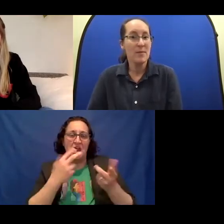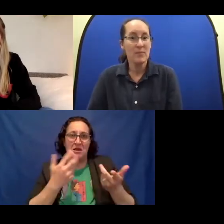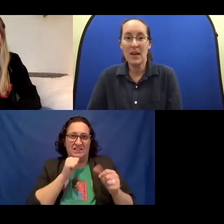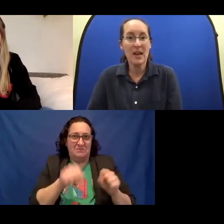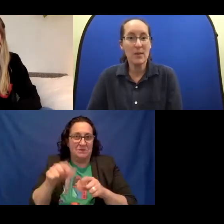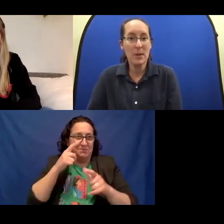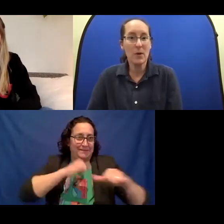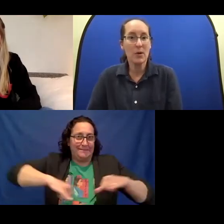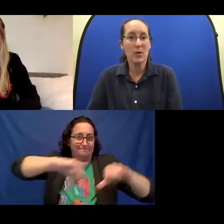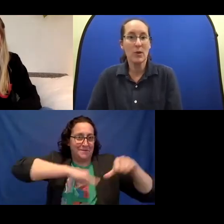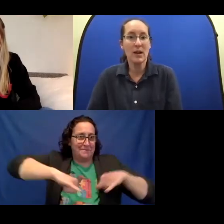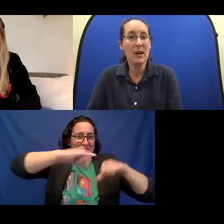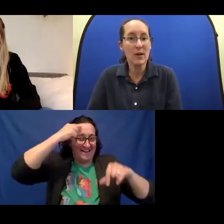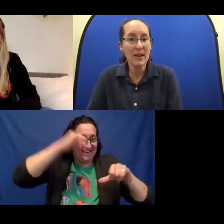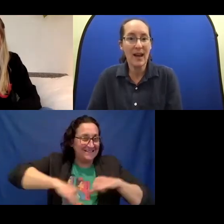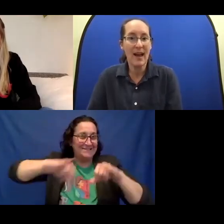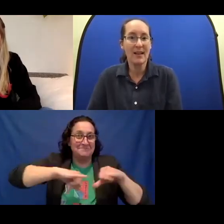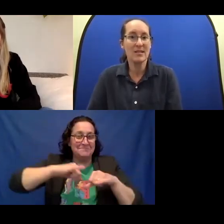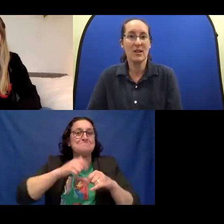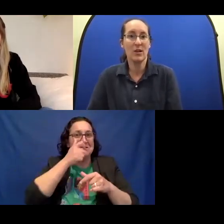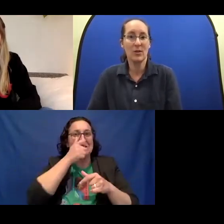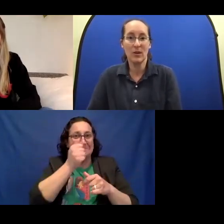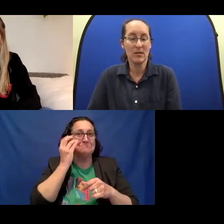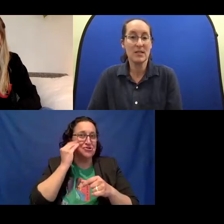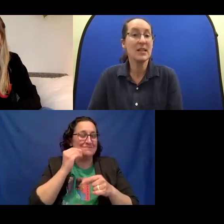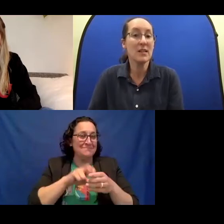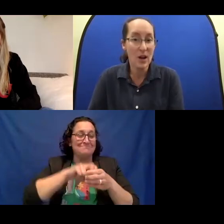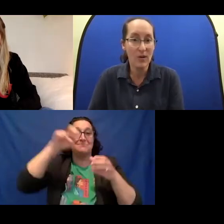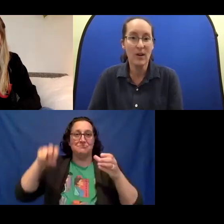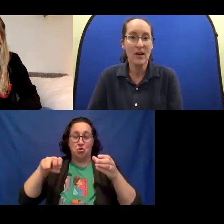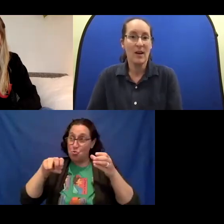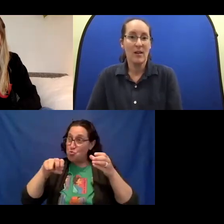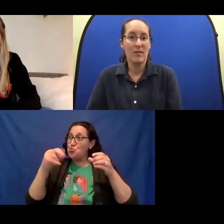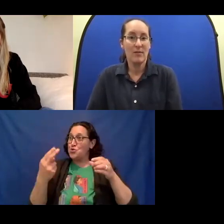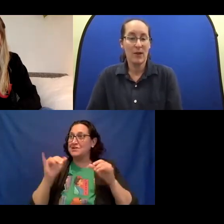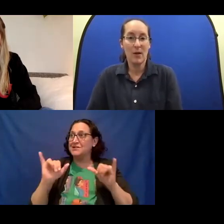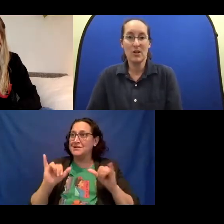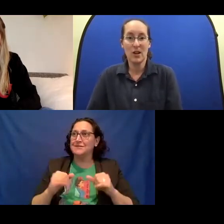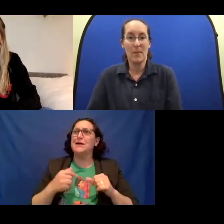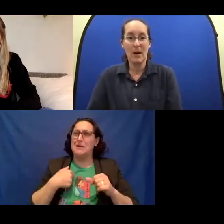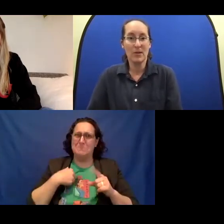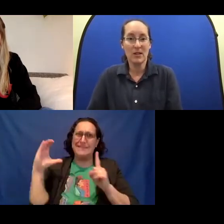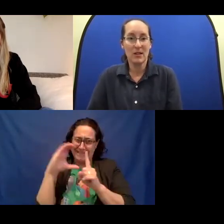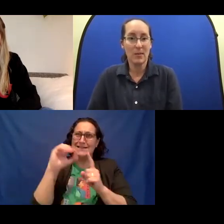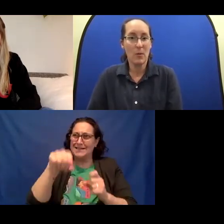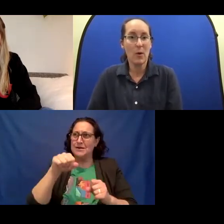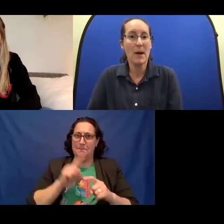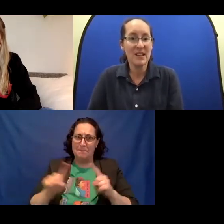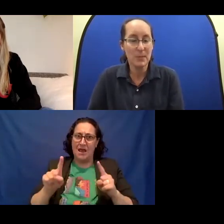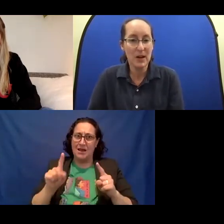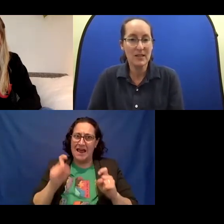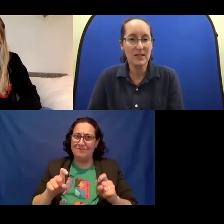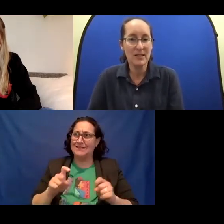many other people who were hearing and who didn't know very much about what my experience was,